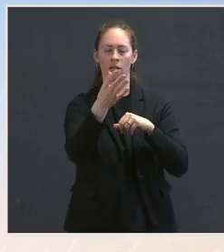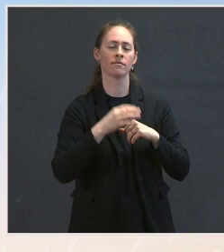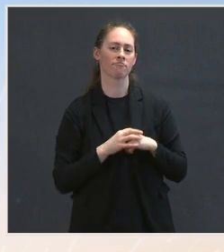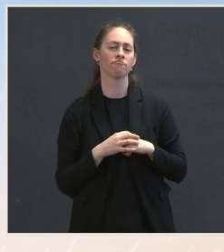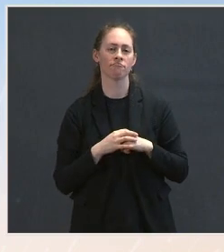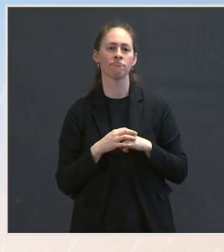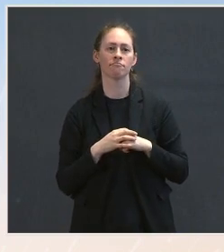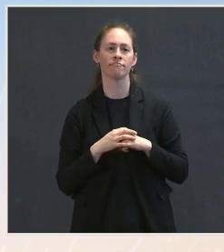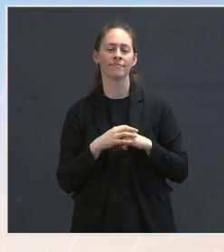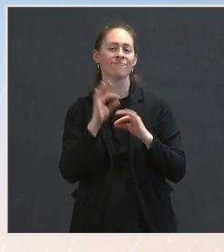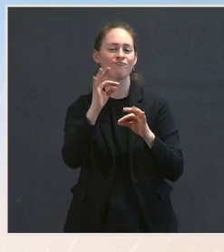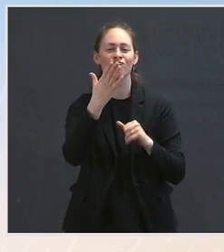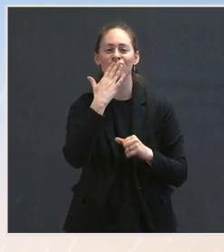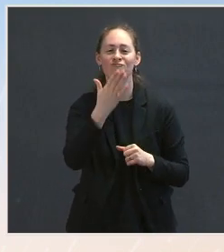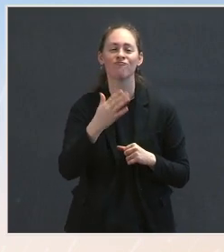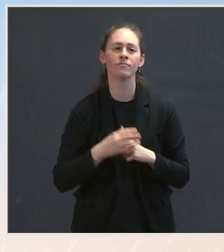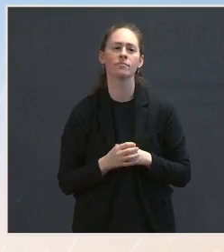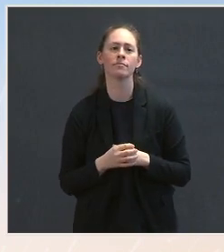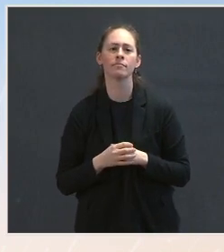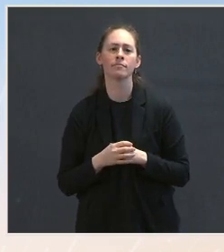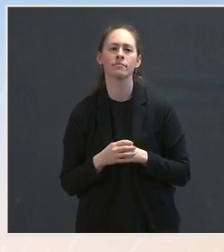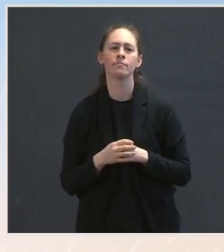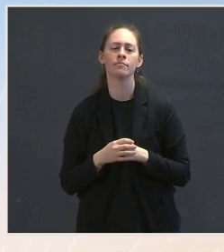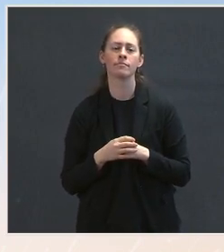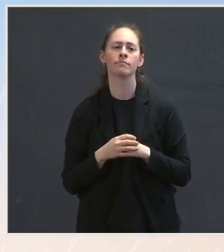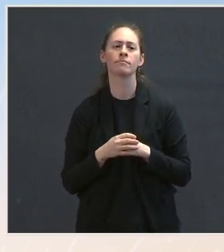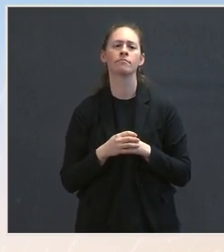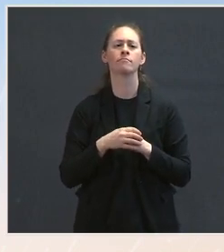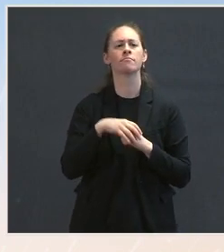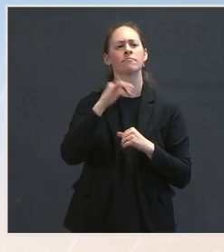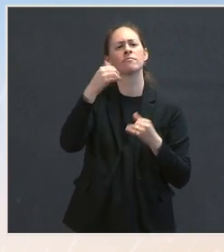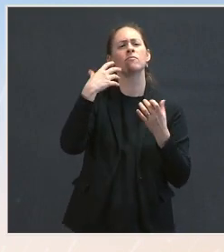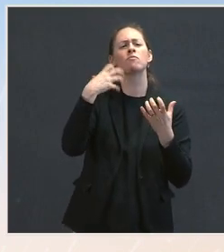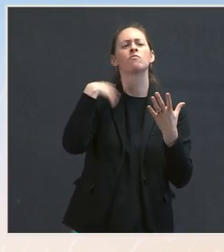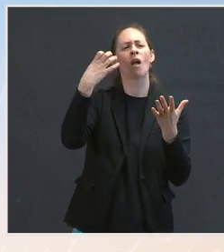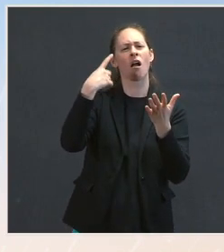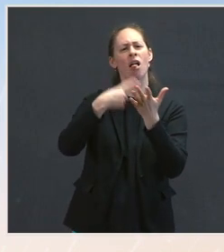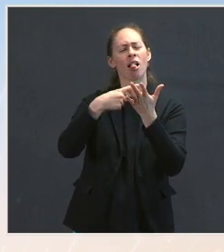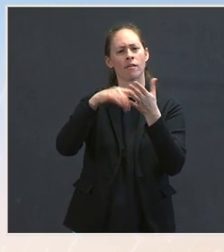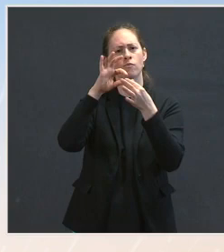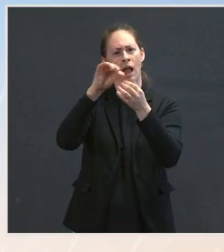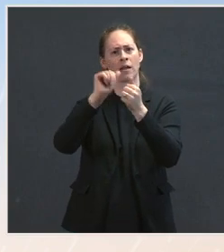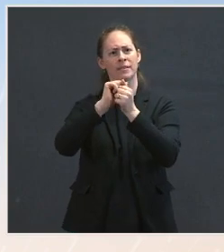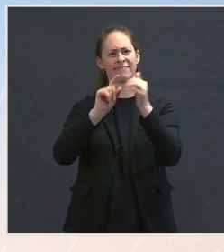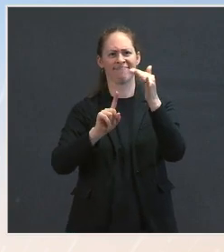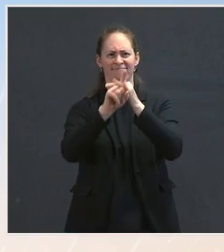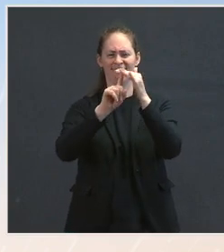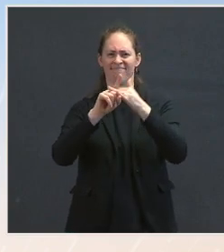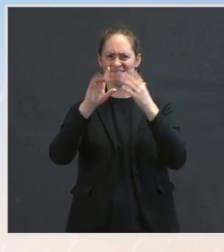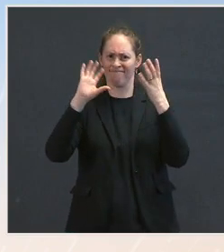I wanted to ask about the domestic terrorism review. The President asked for a 100- day domestic terrorism review.